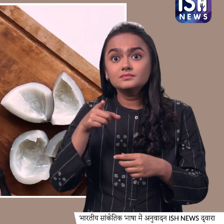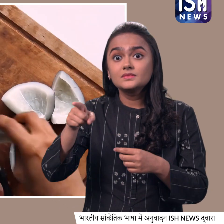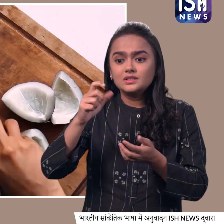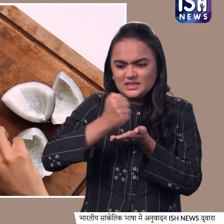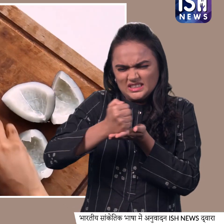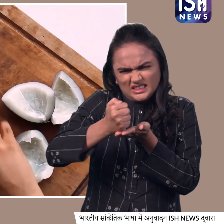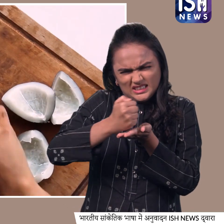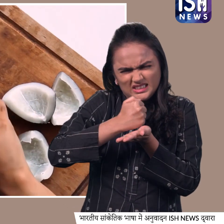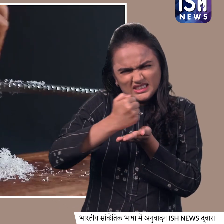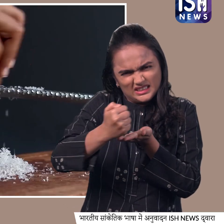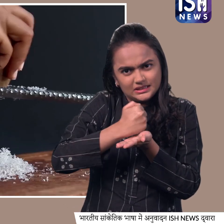and then grate it.